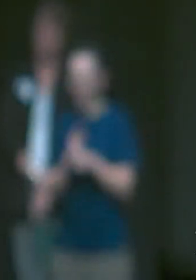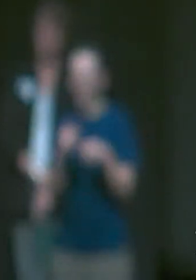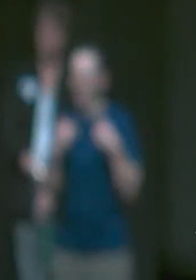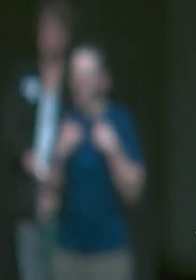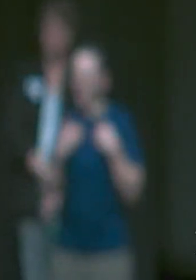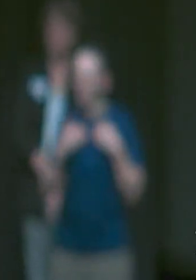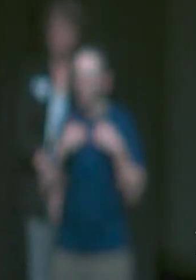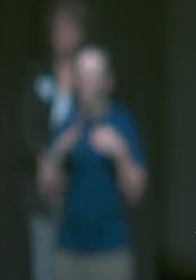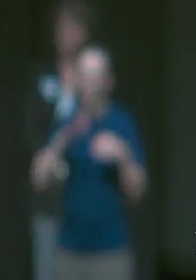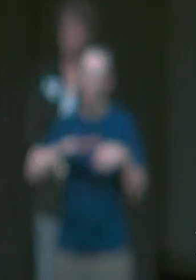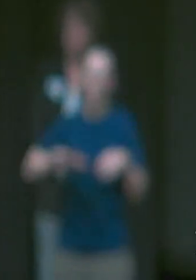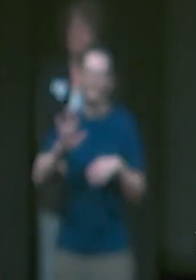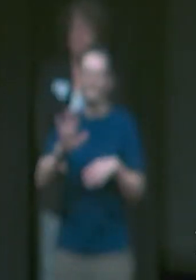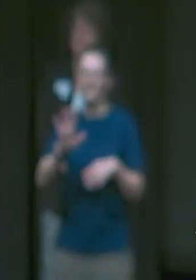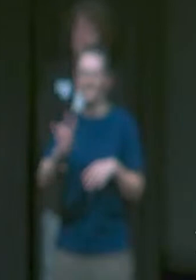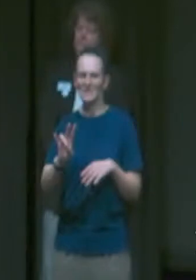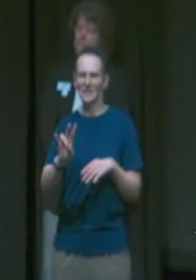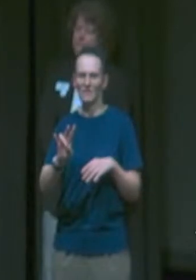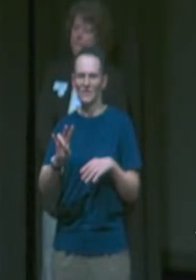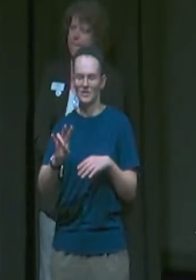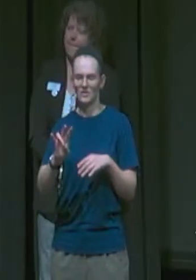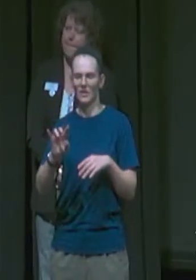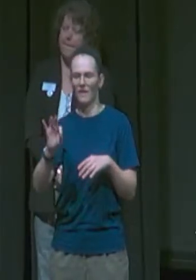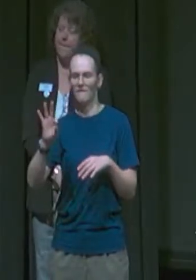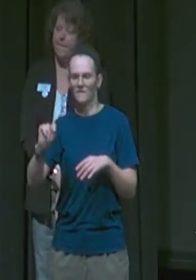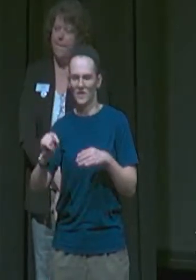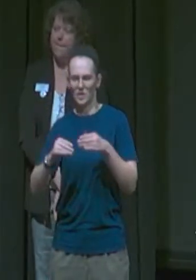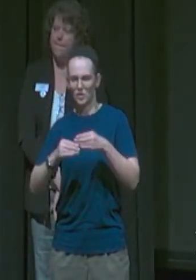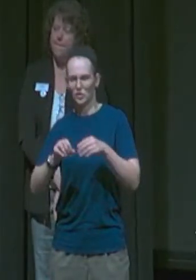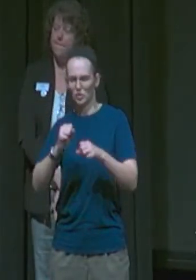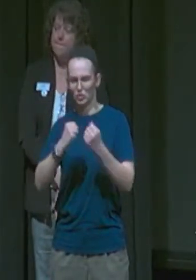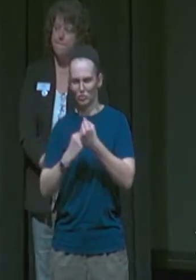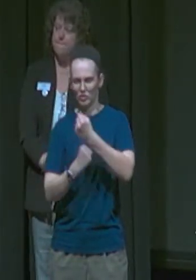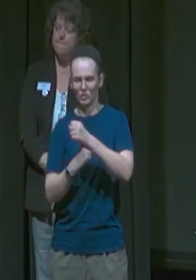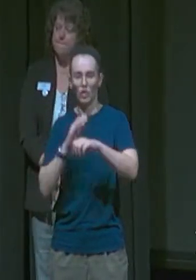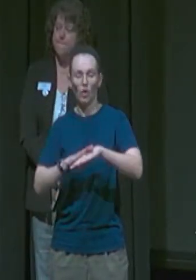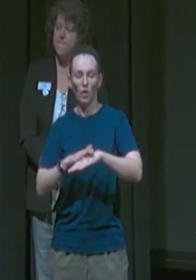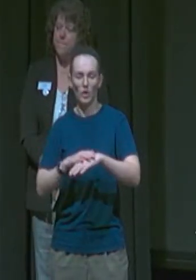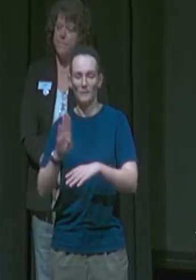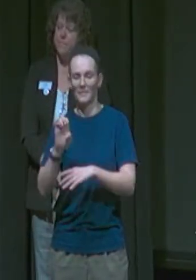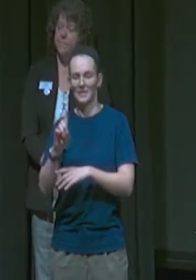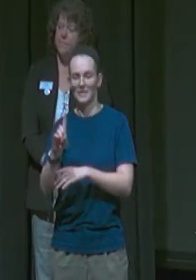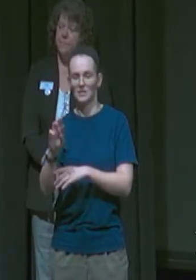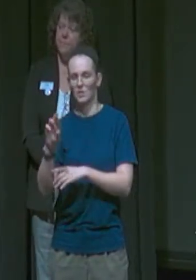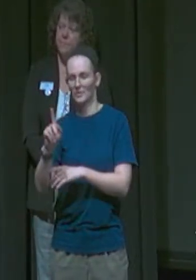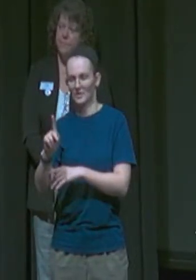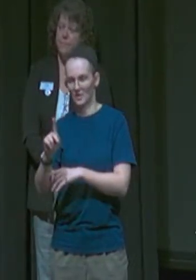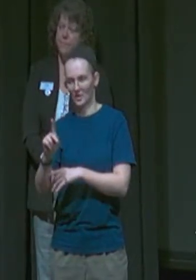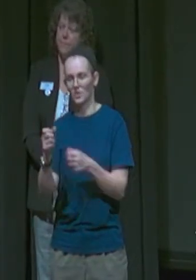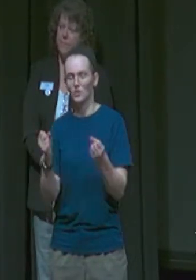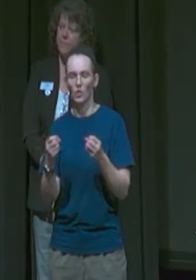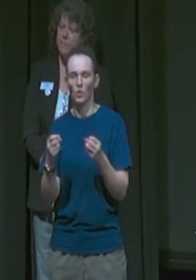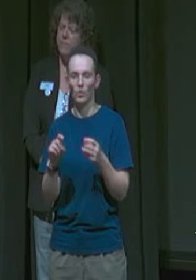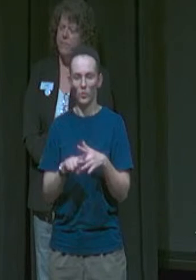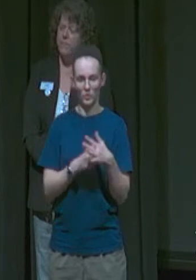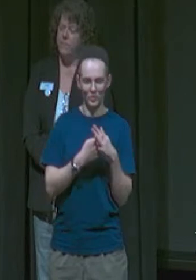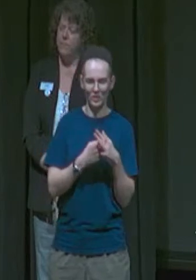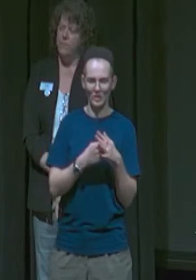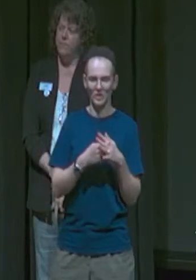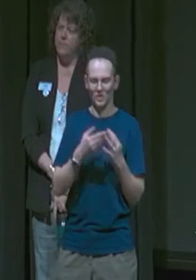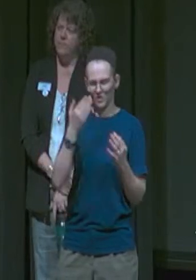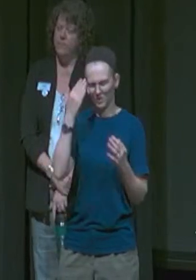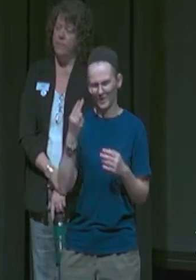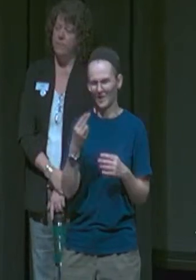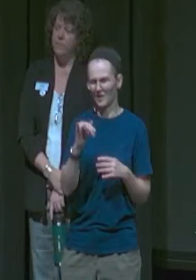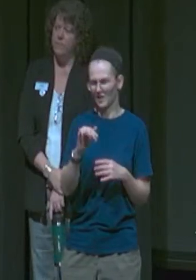take 57t High structure that's on Bedrock so from if you think of the high ho or the